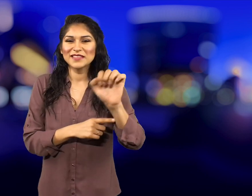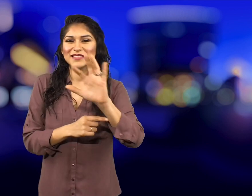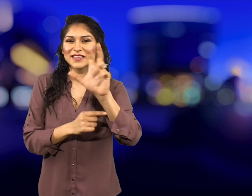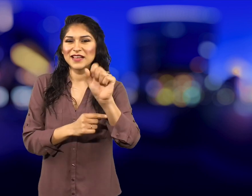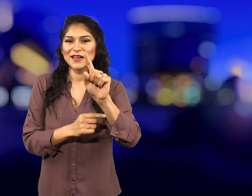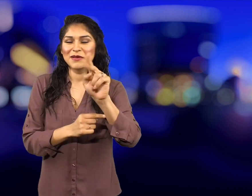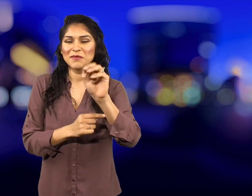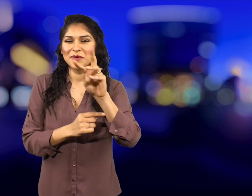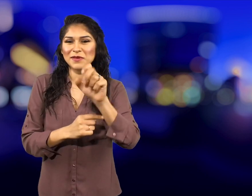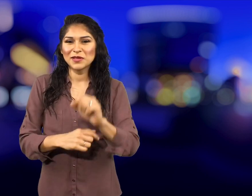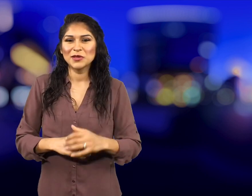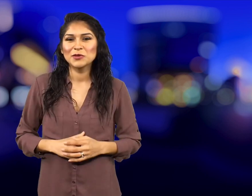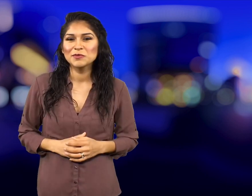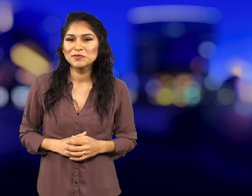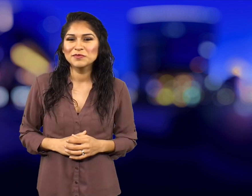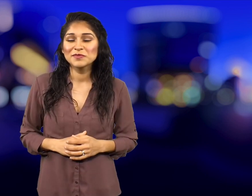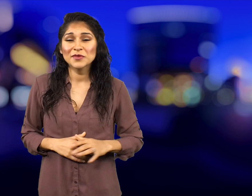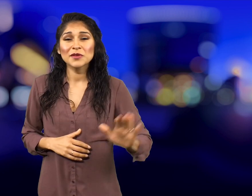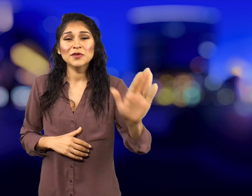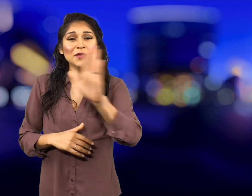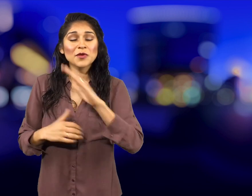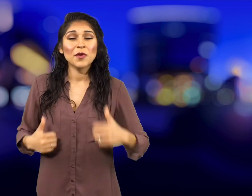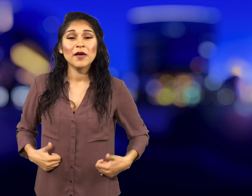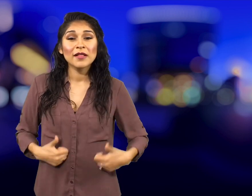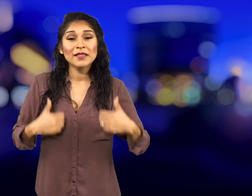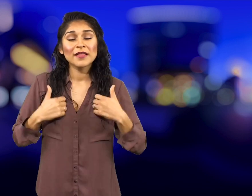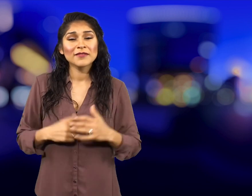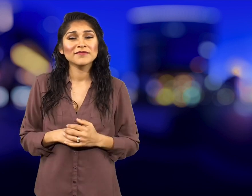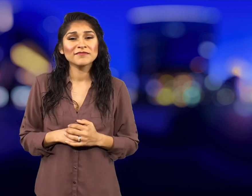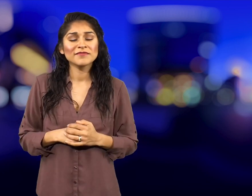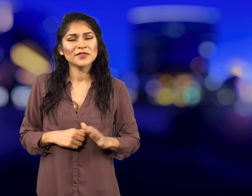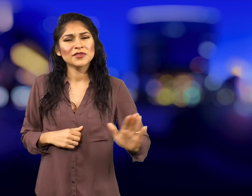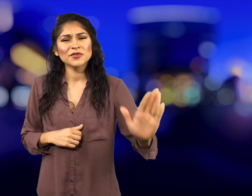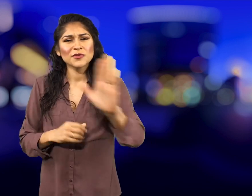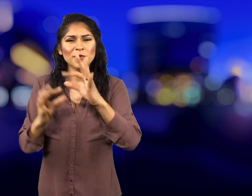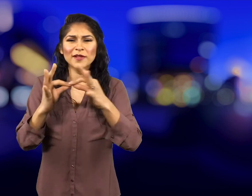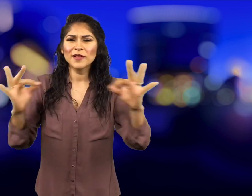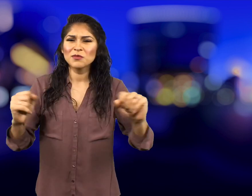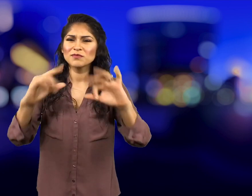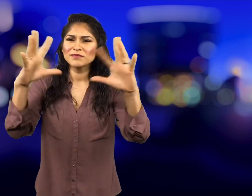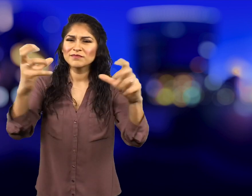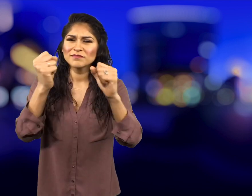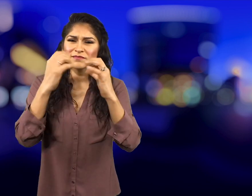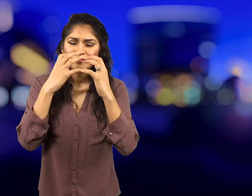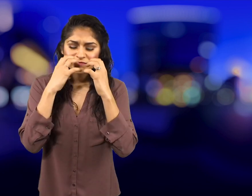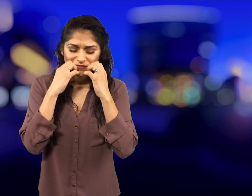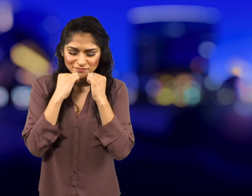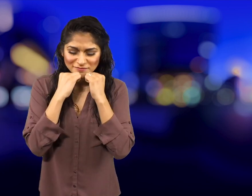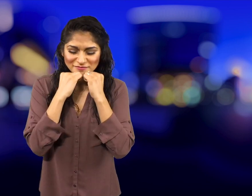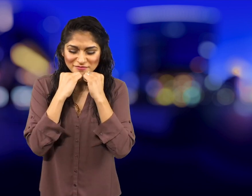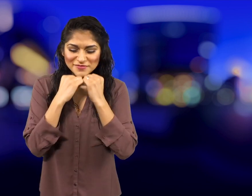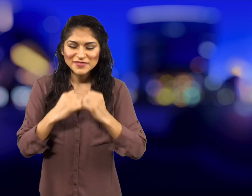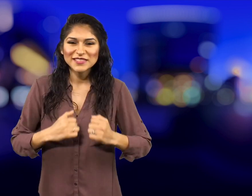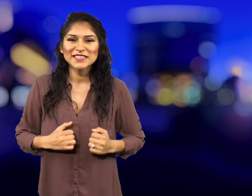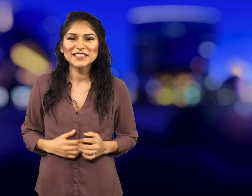Sign1News. Your life. Your language.